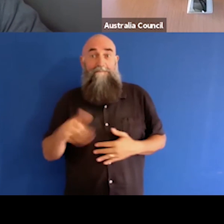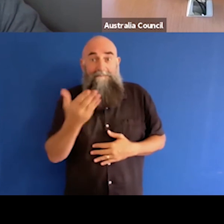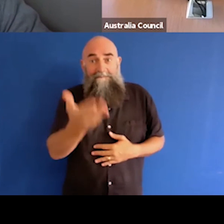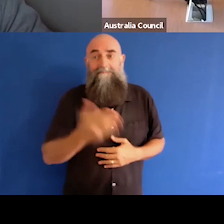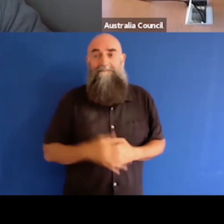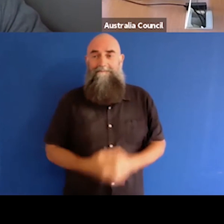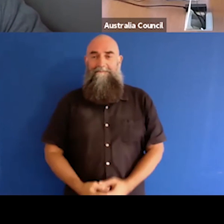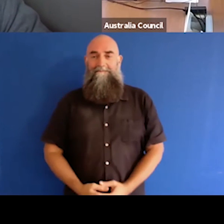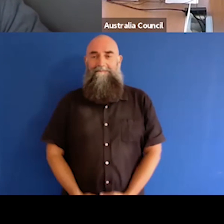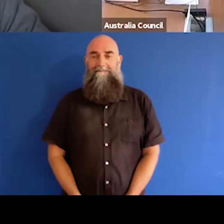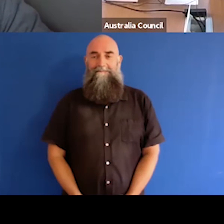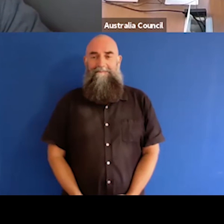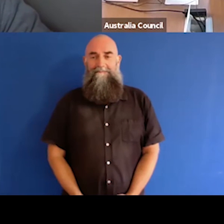Another question has arrived from Shayne and it's